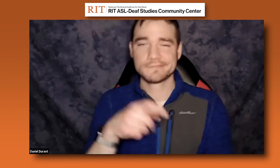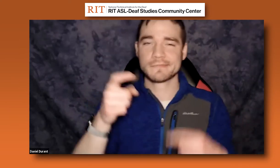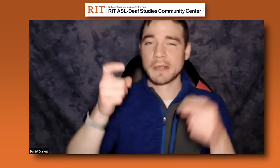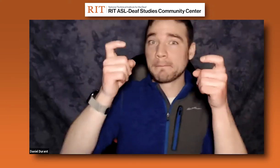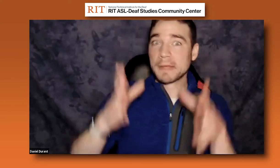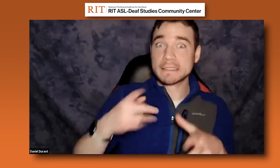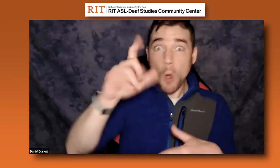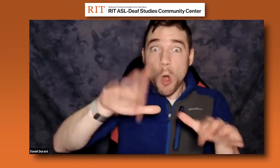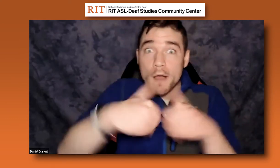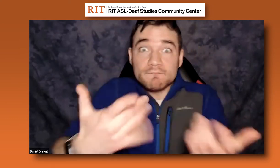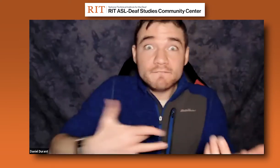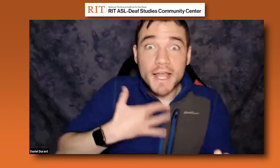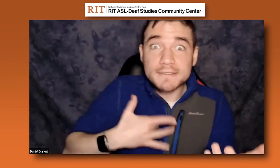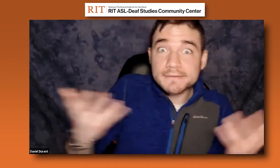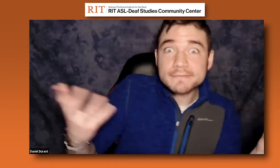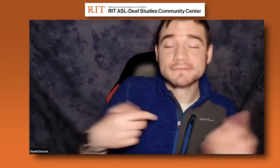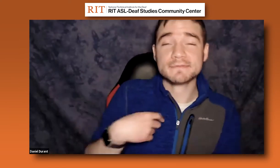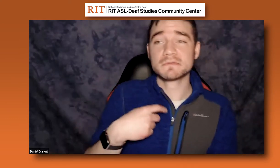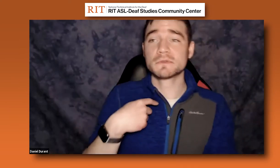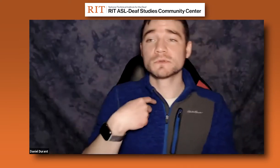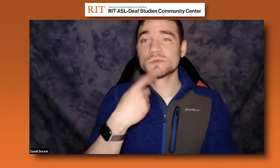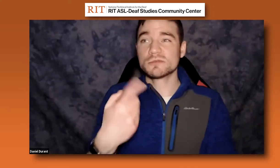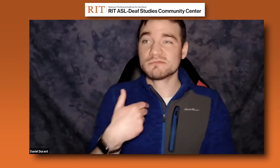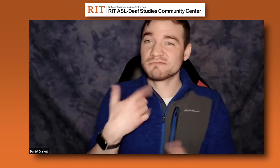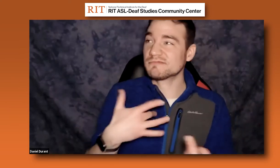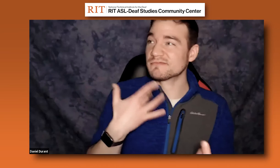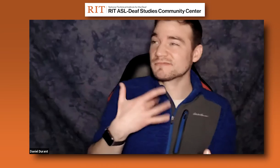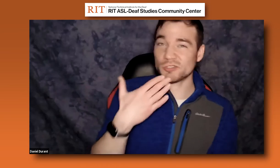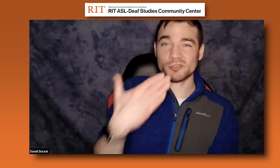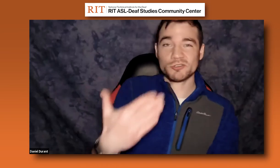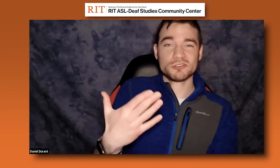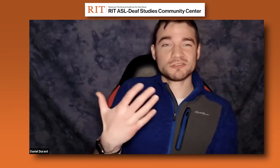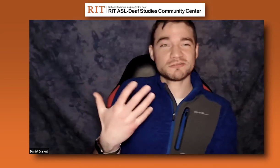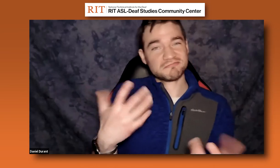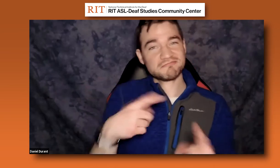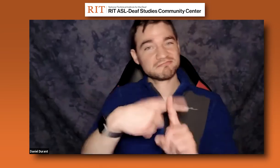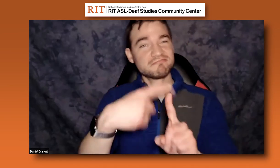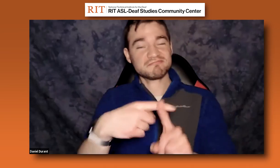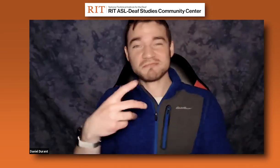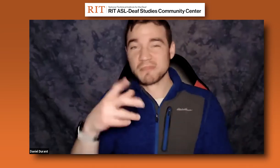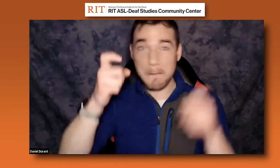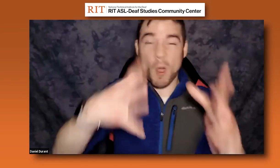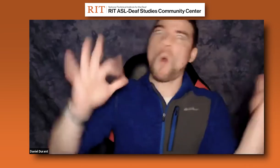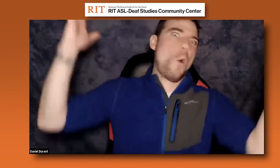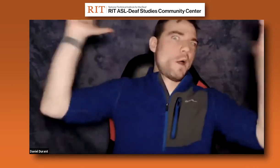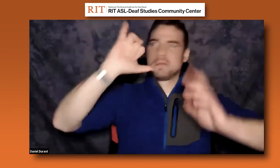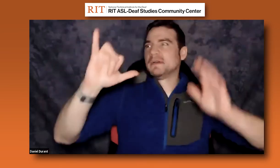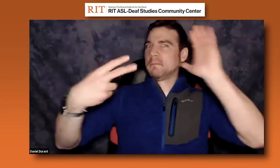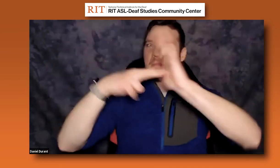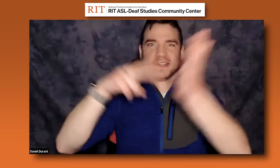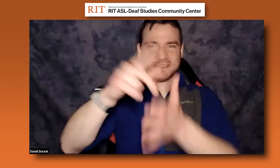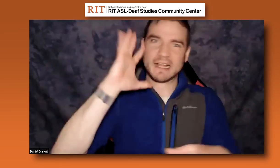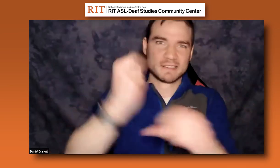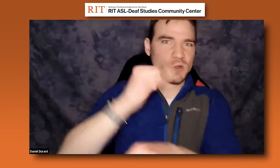So I went outside and met back up with my manager at the coffee shop, who asked, "How'd it go?" and I said, "Oh, it went great, I guess,"